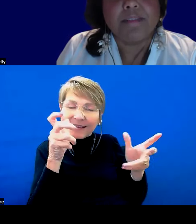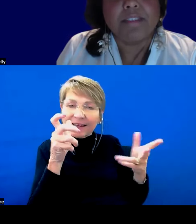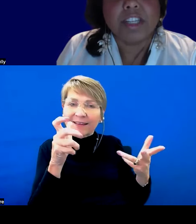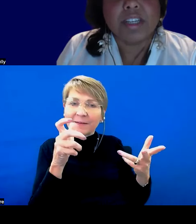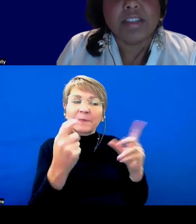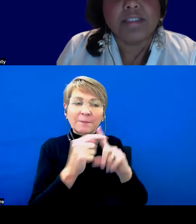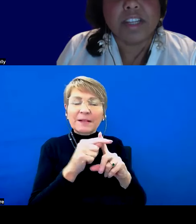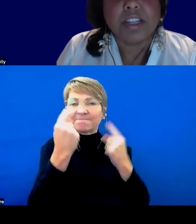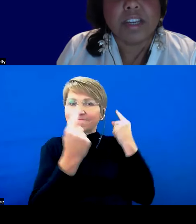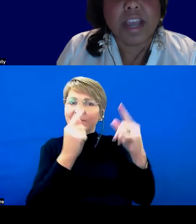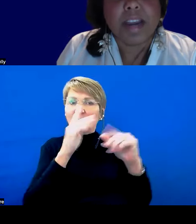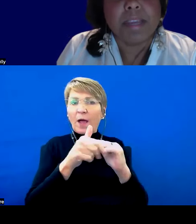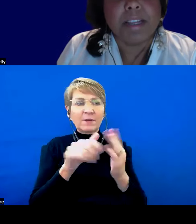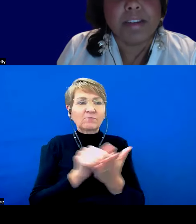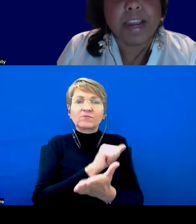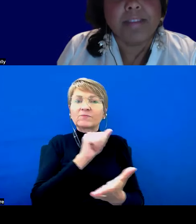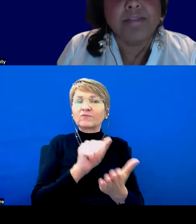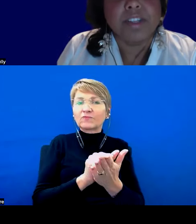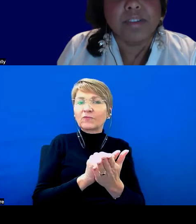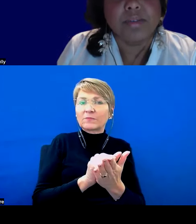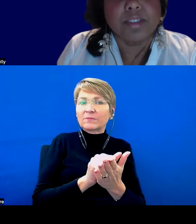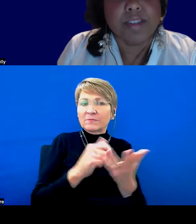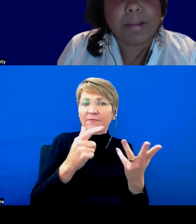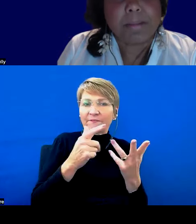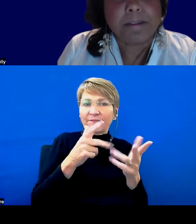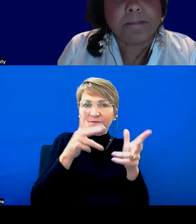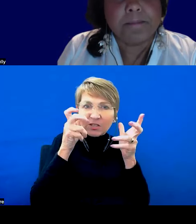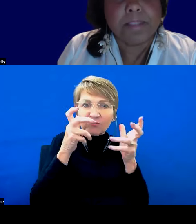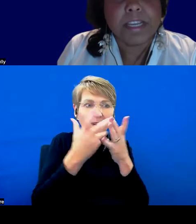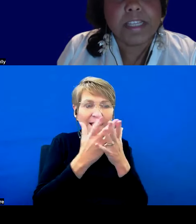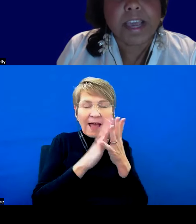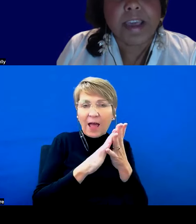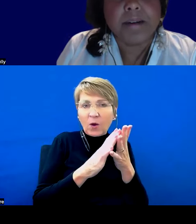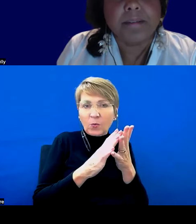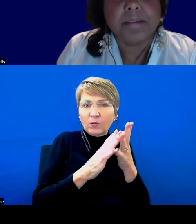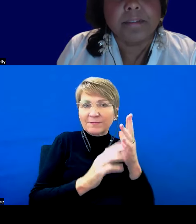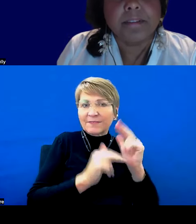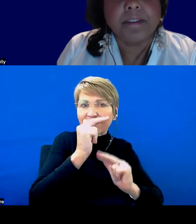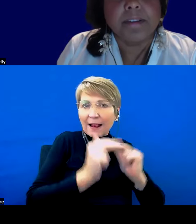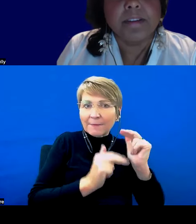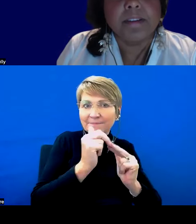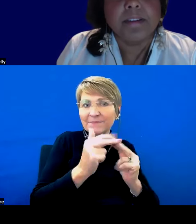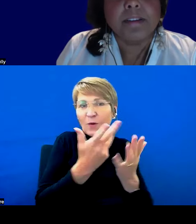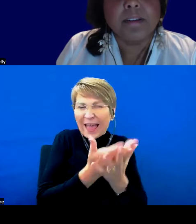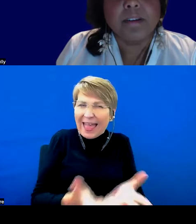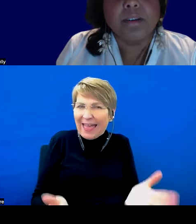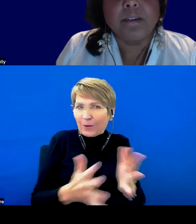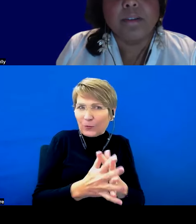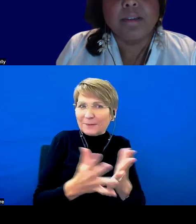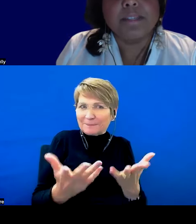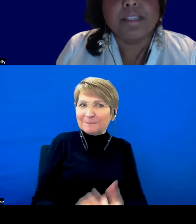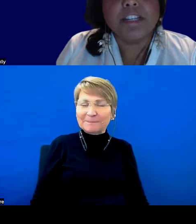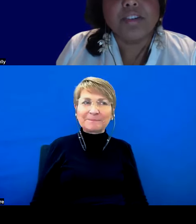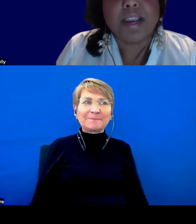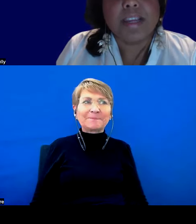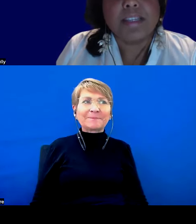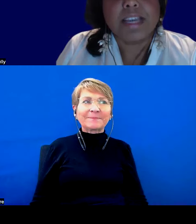vision intervention and ameliorate visual development. So how? Orthoptists are trained in